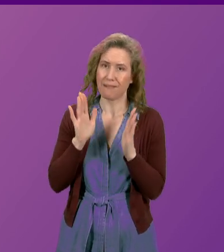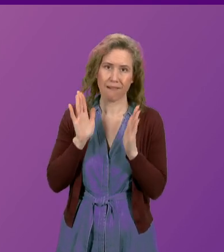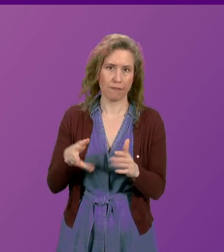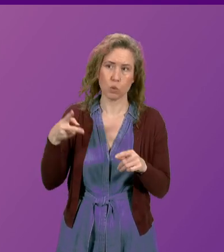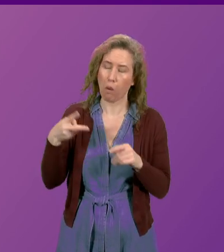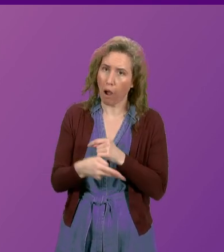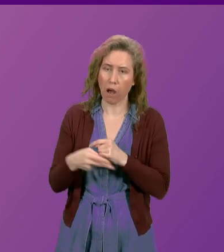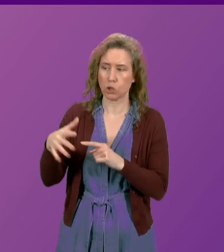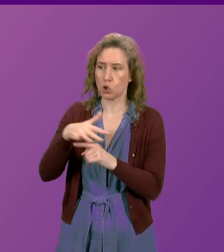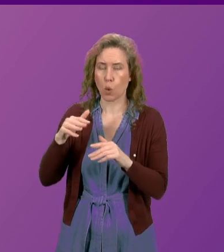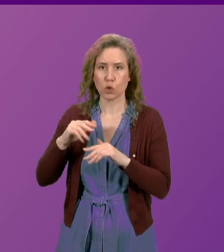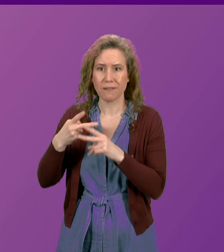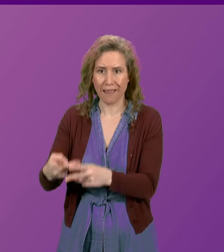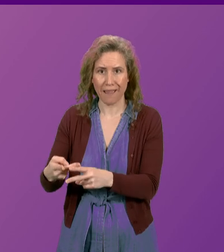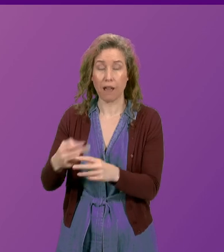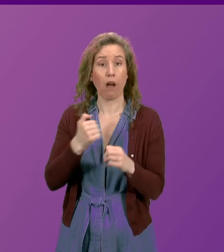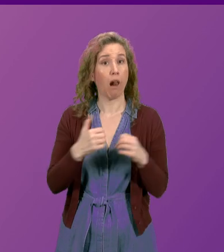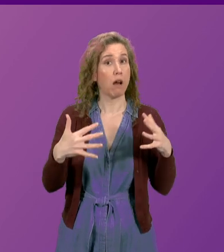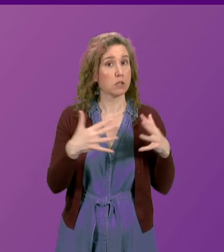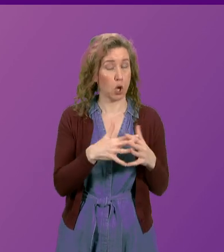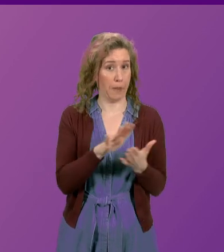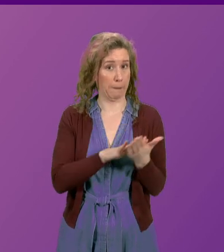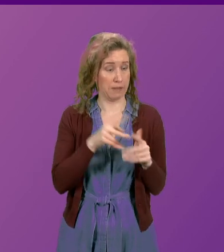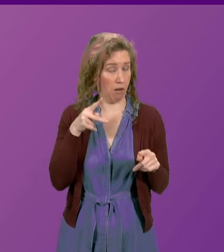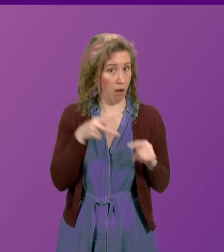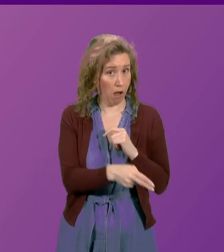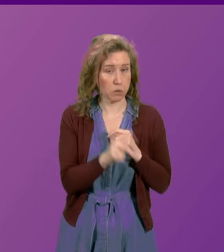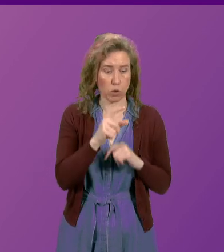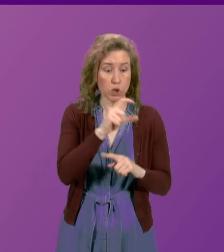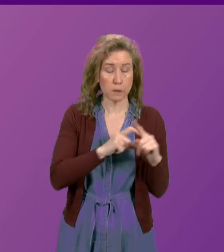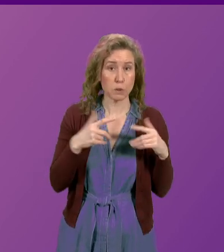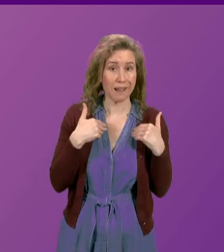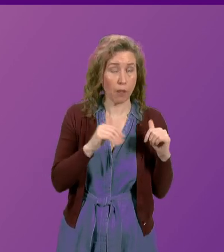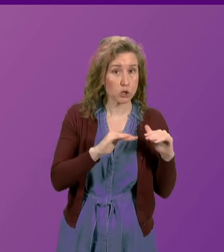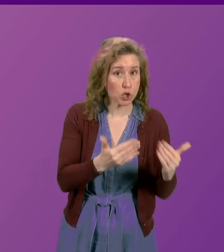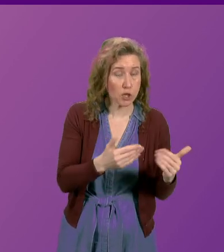social care services. In Glasgow, that will lead to cuts to community health services, cuts to the